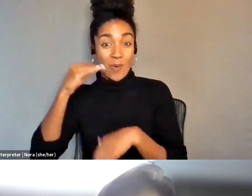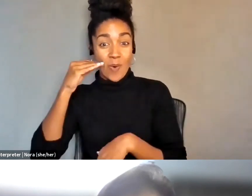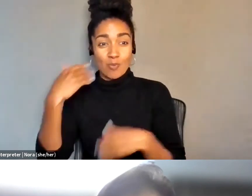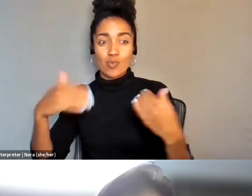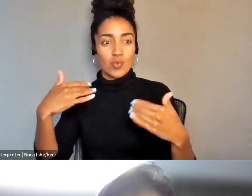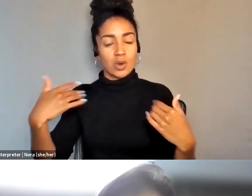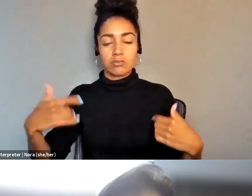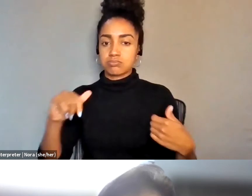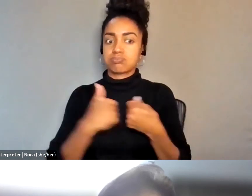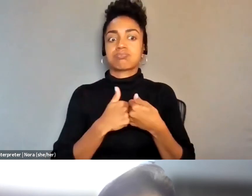At first,